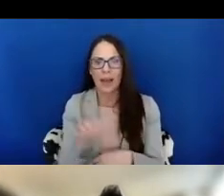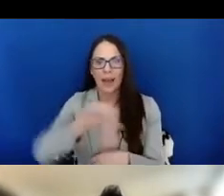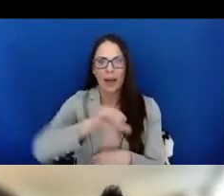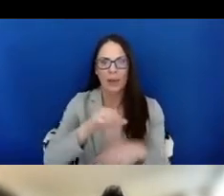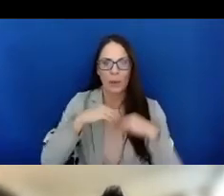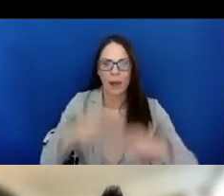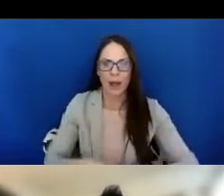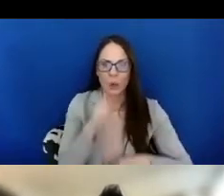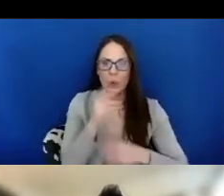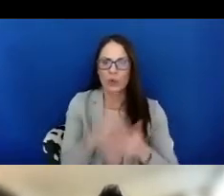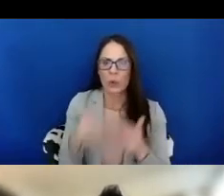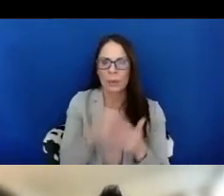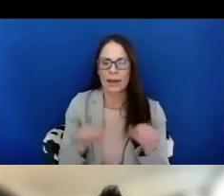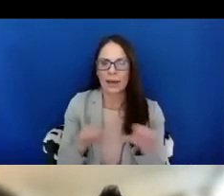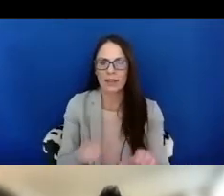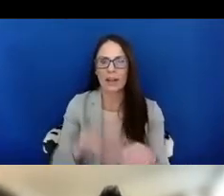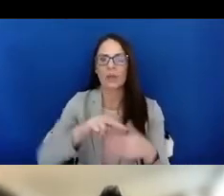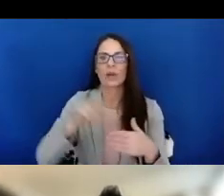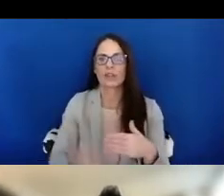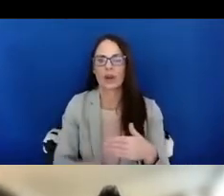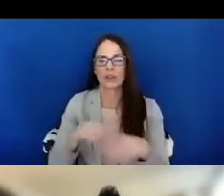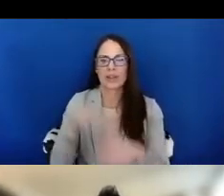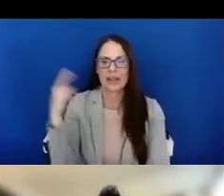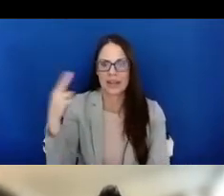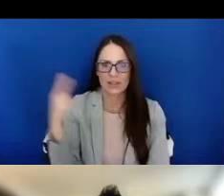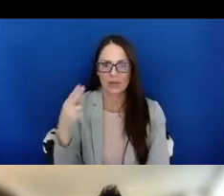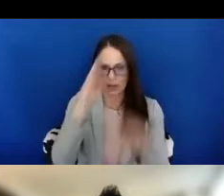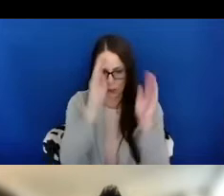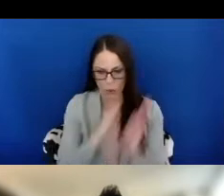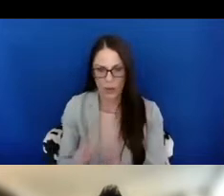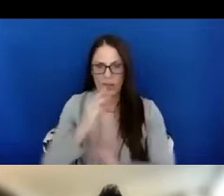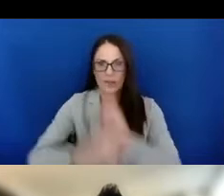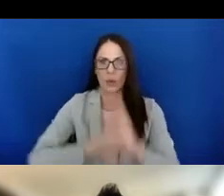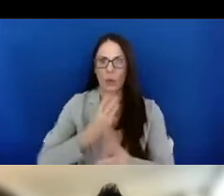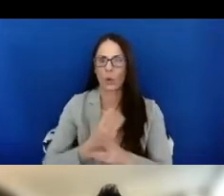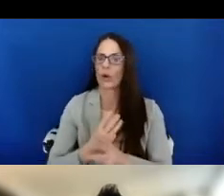resulted in a history that organizes the world and its image. In a world organized around